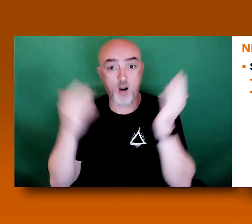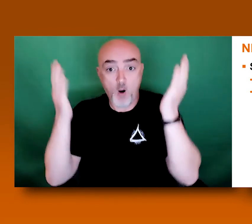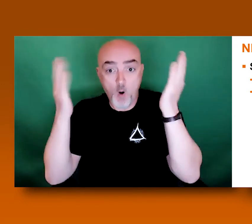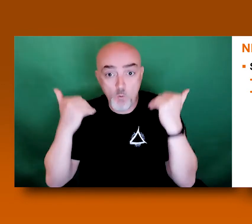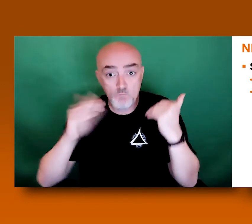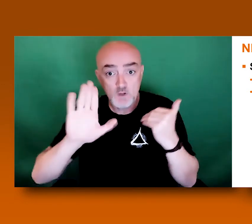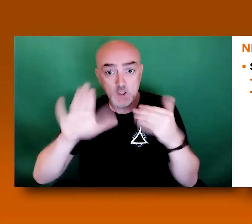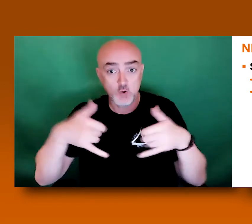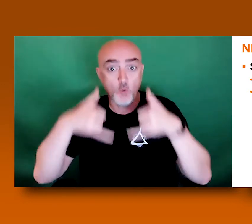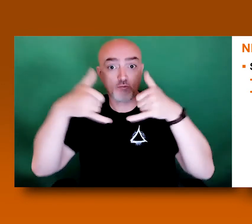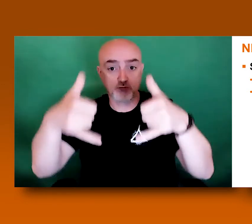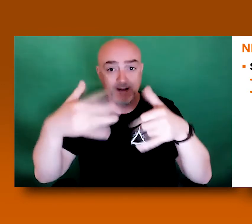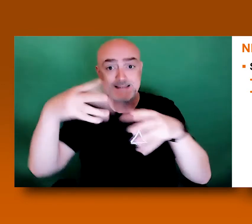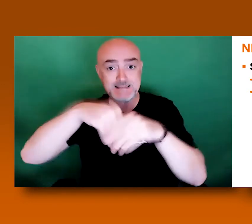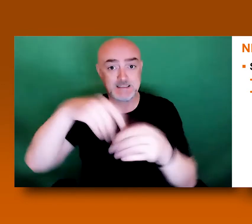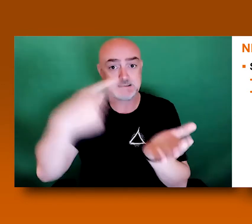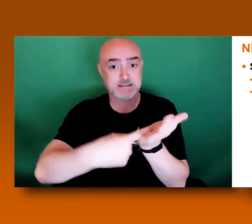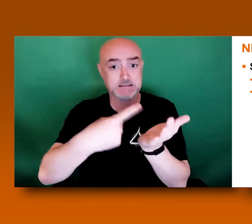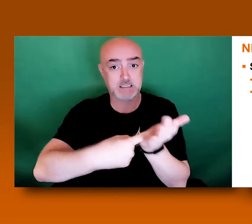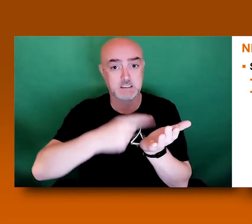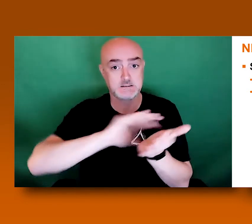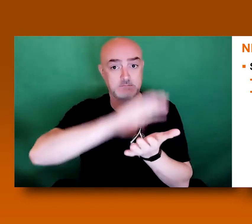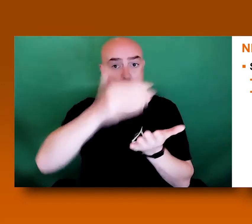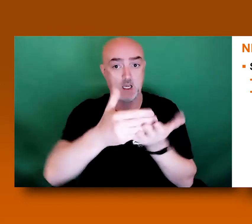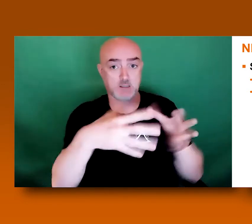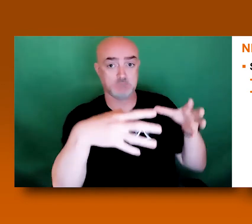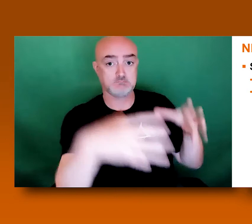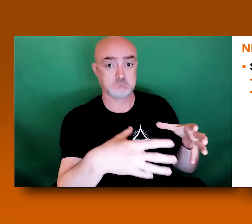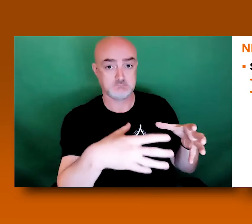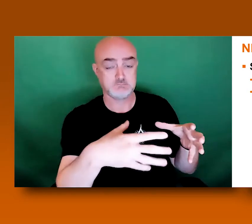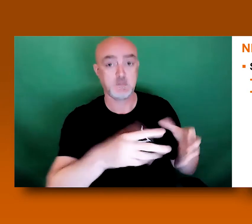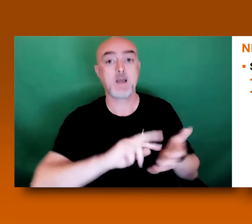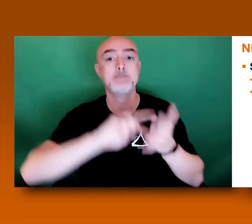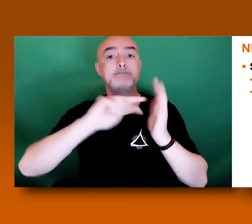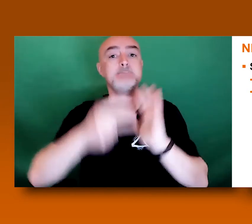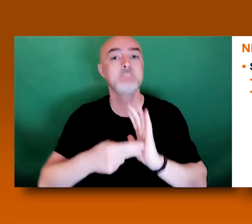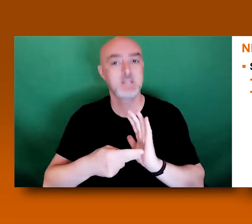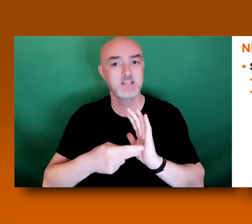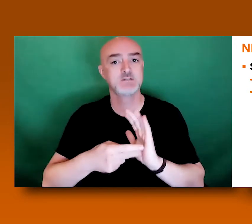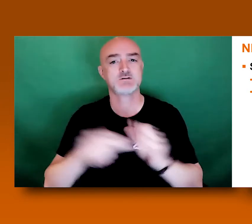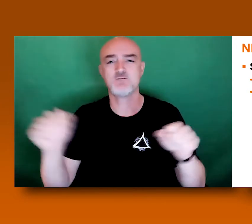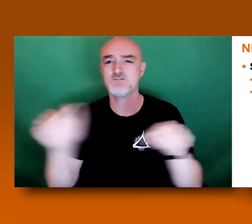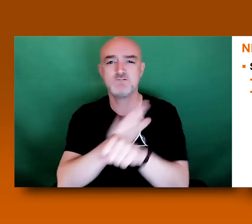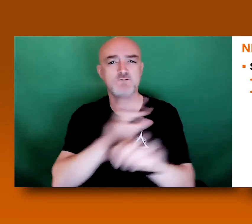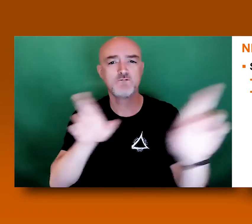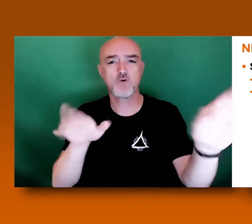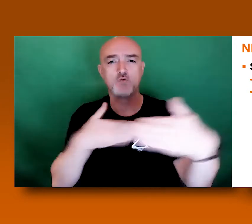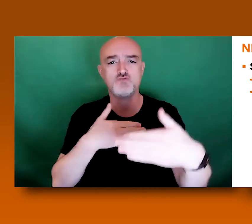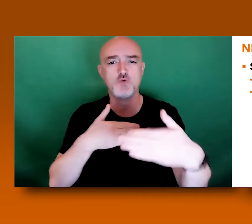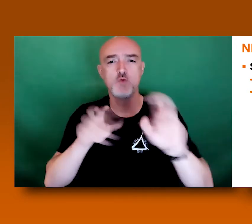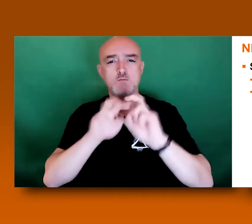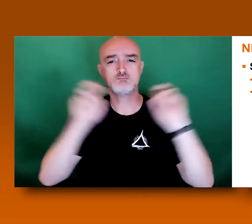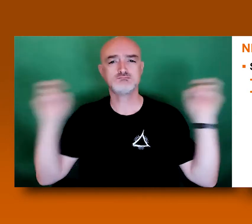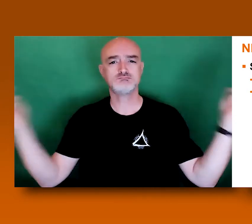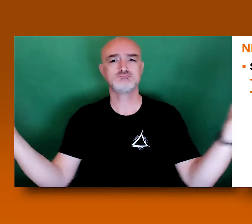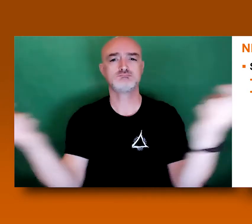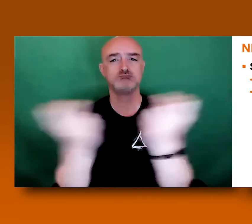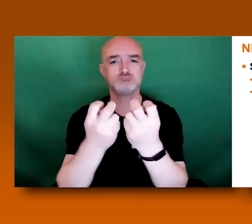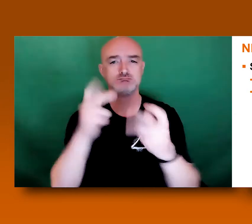So, now, the study section discussion. What does it look like when you're actually in the room having discussions? It's a full room of individuals